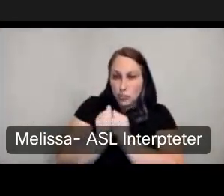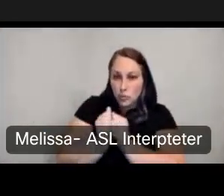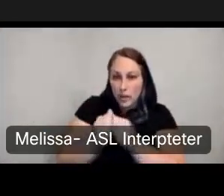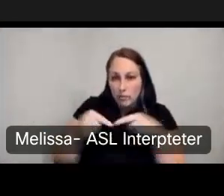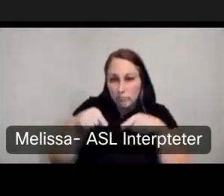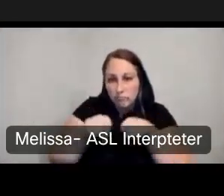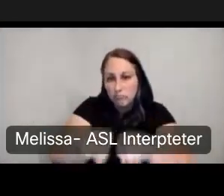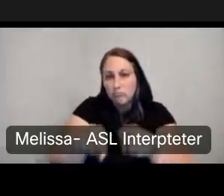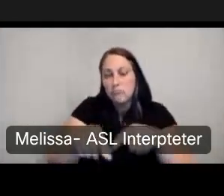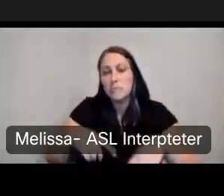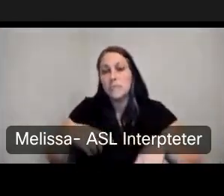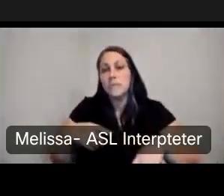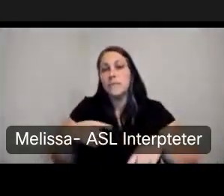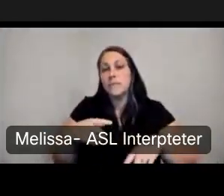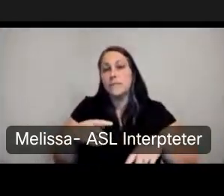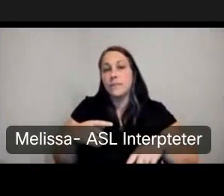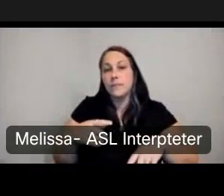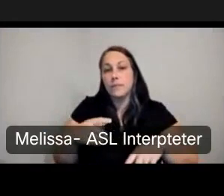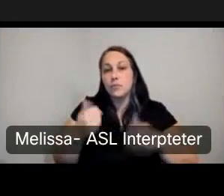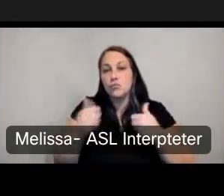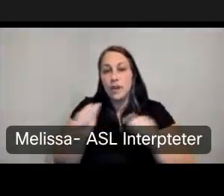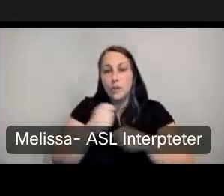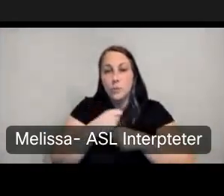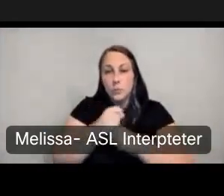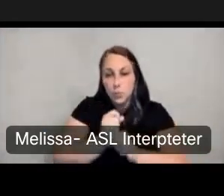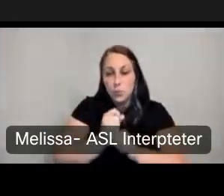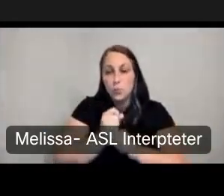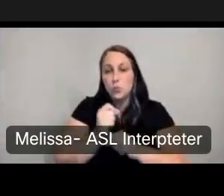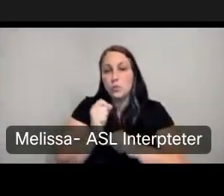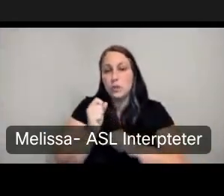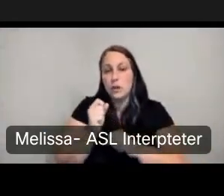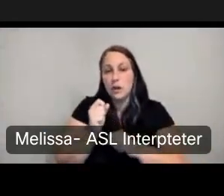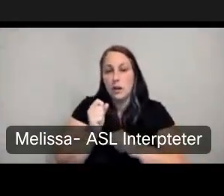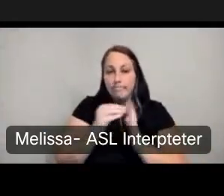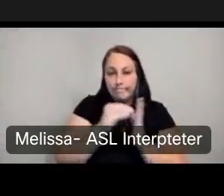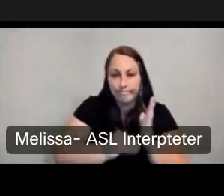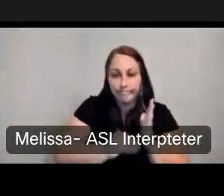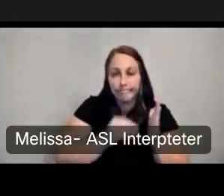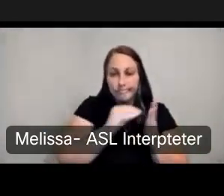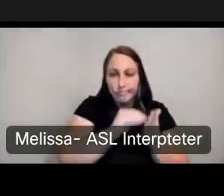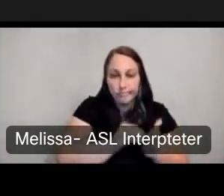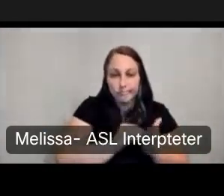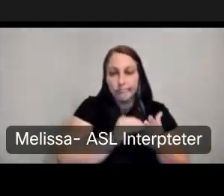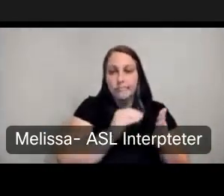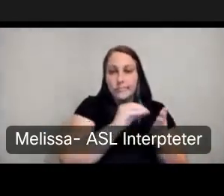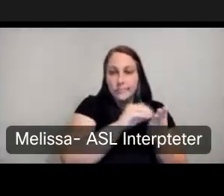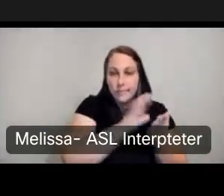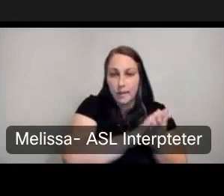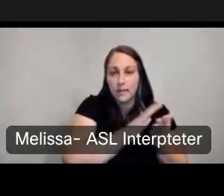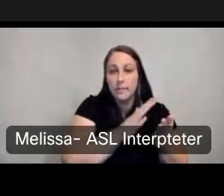team to produce this uh document of the transit development plan their recommendations as well